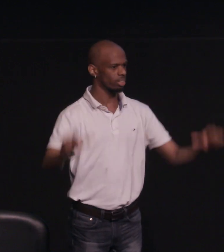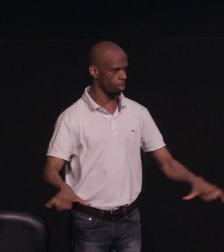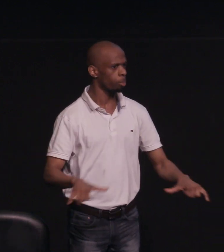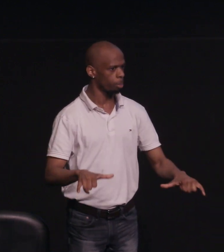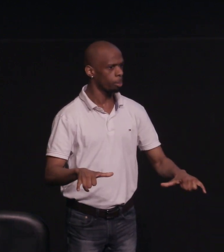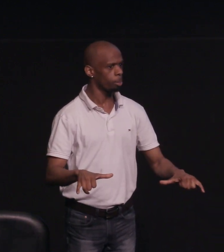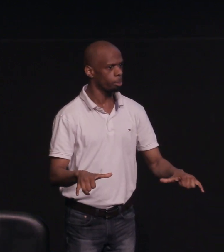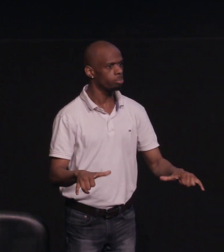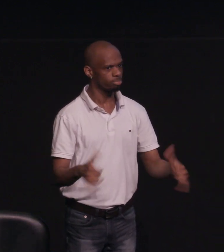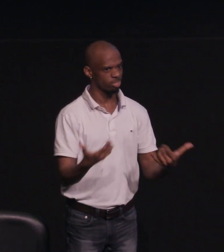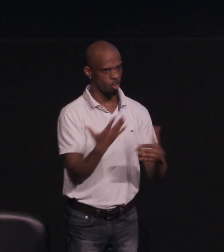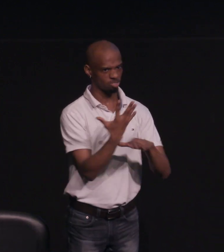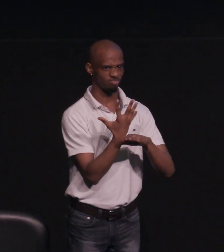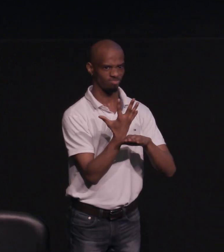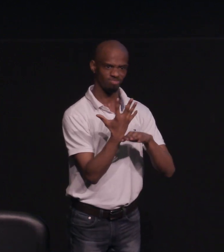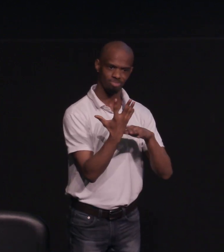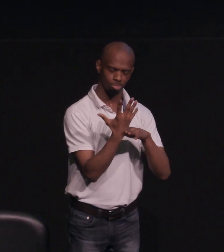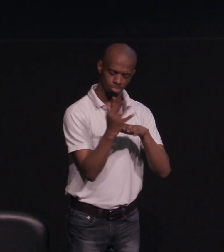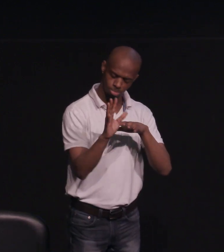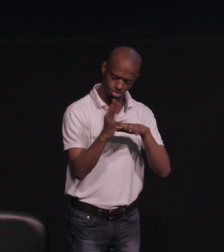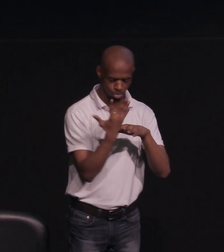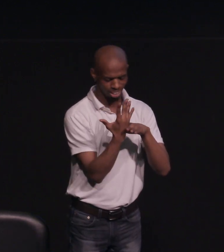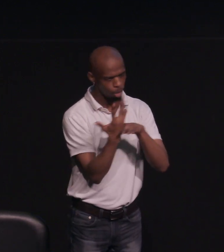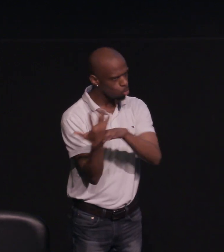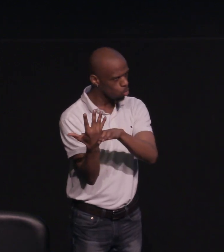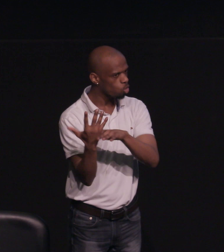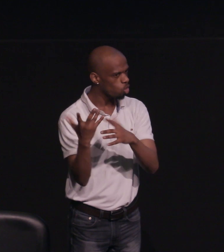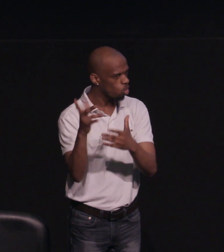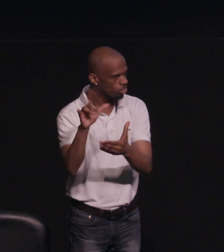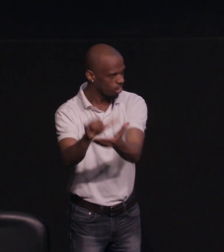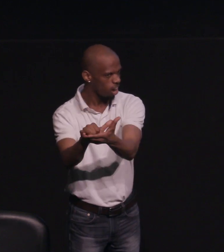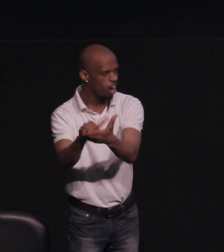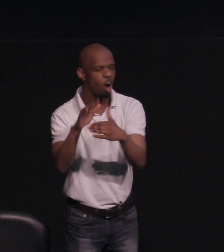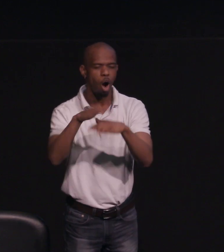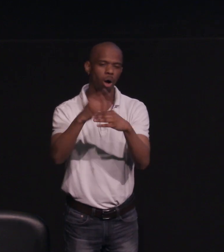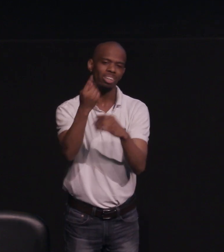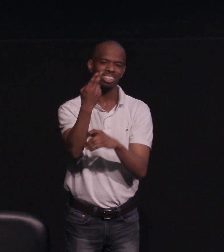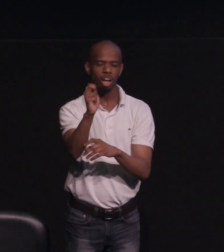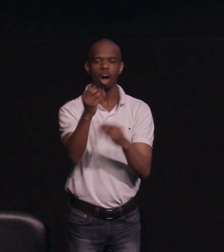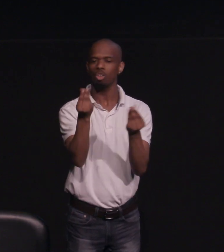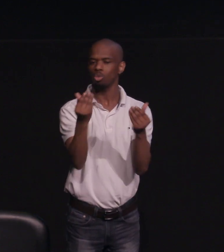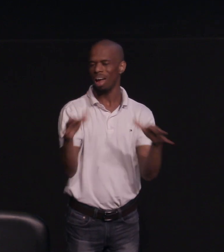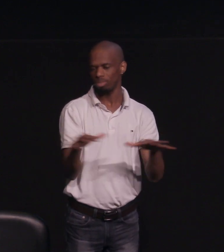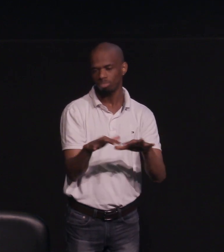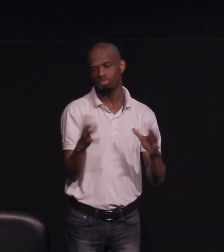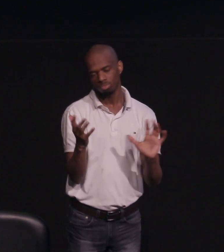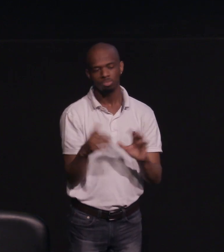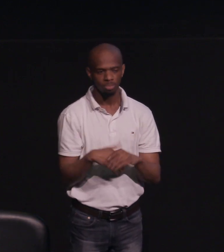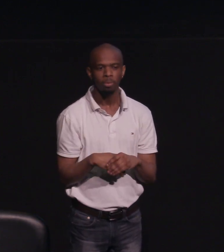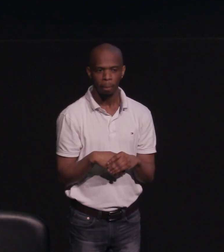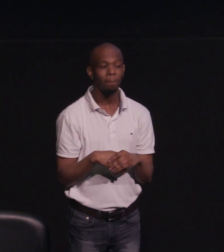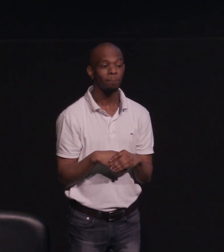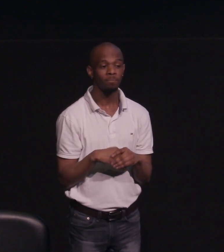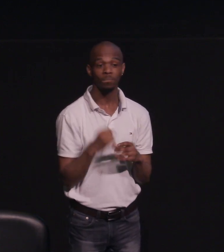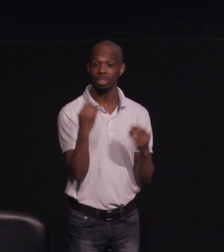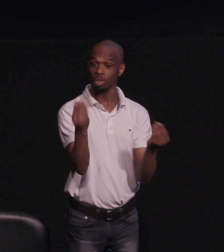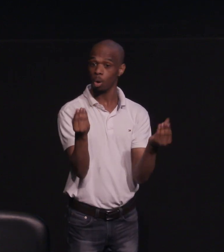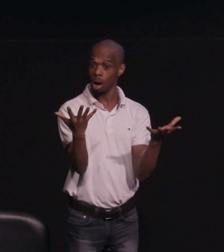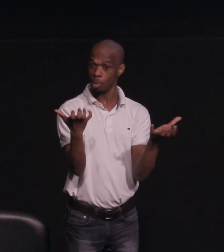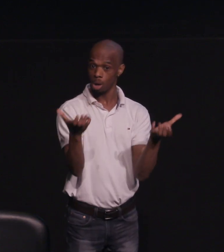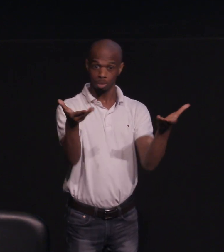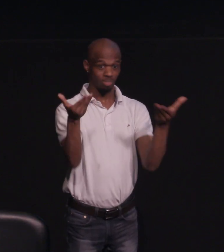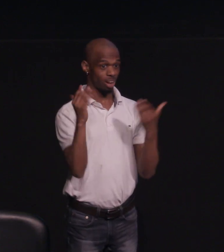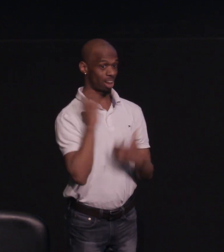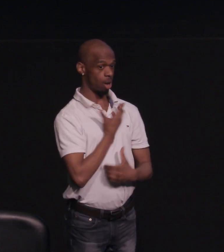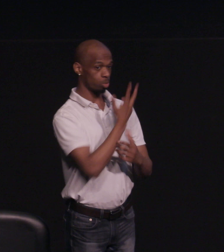So, I wanna invite up our two performers and I just wanna say